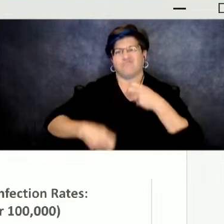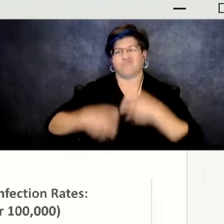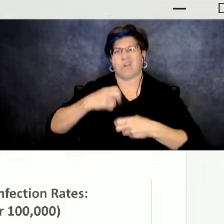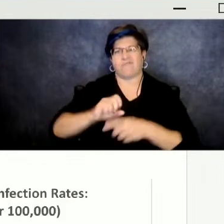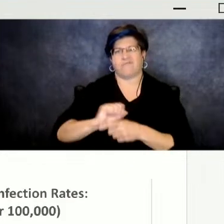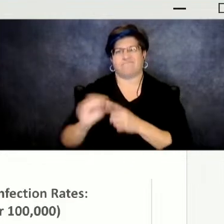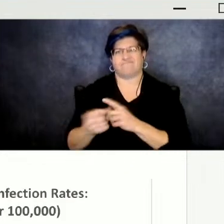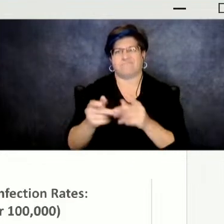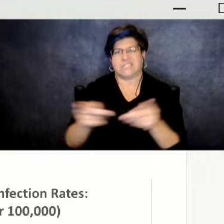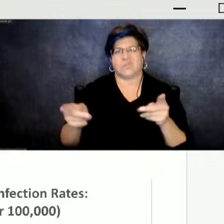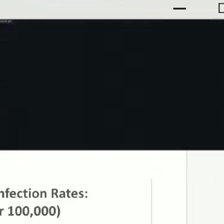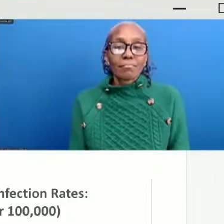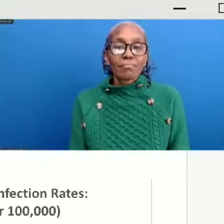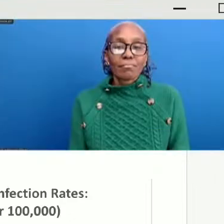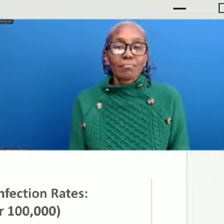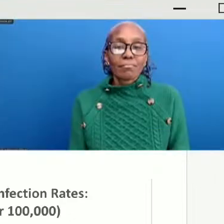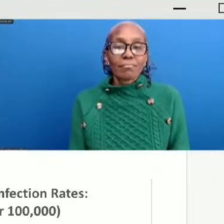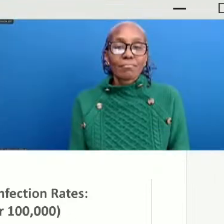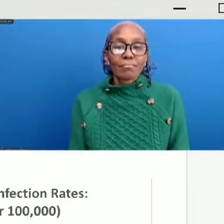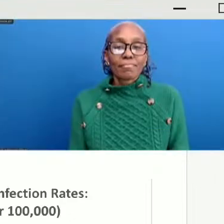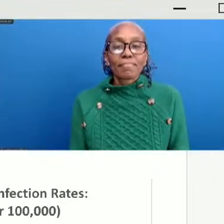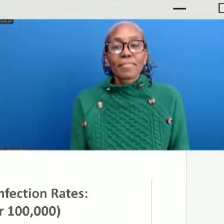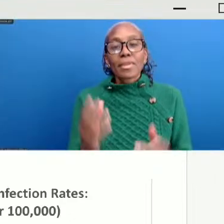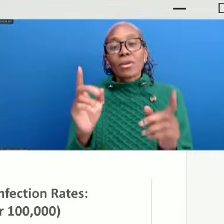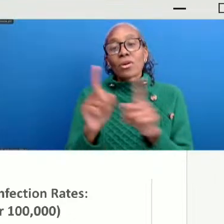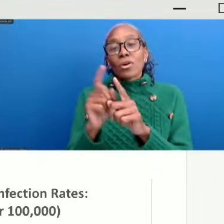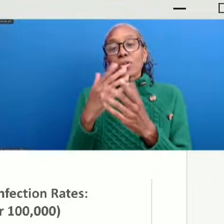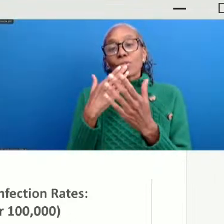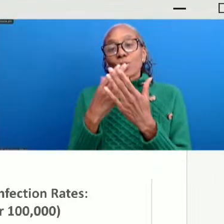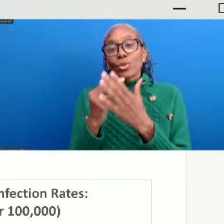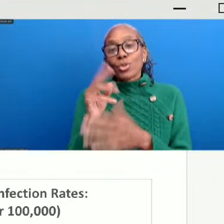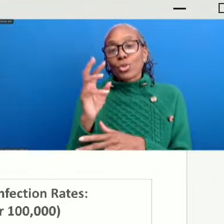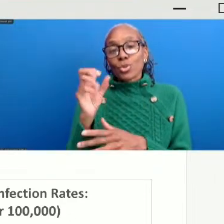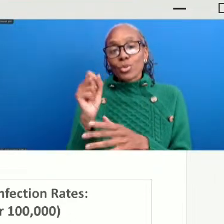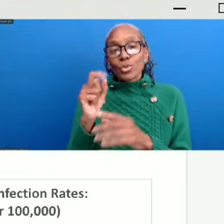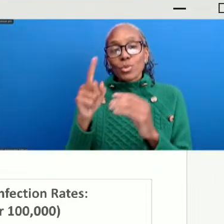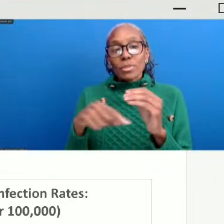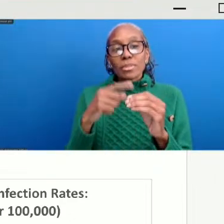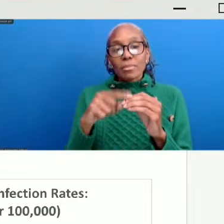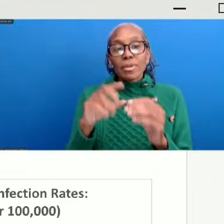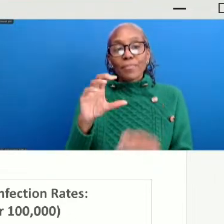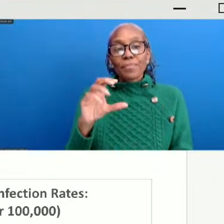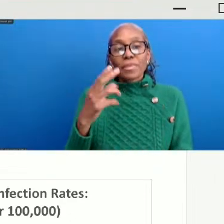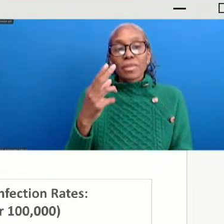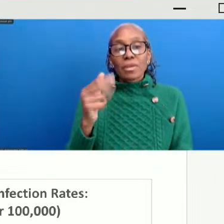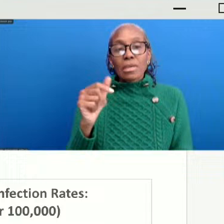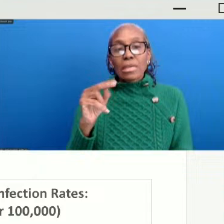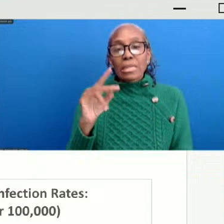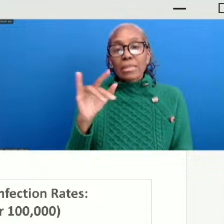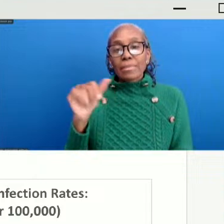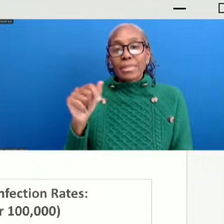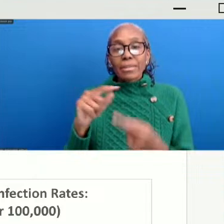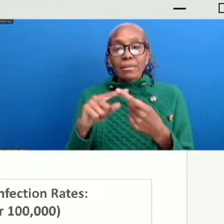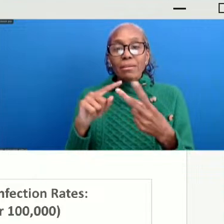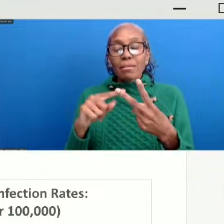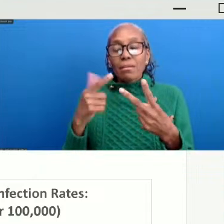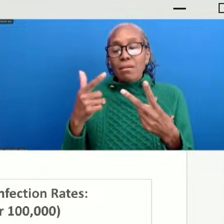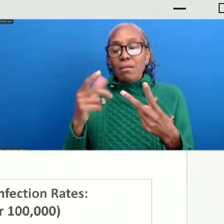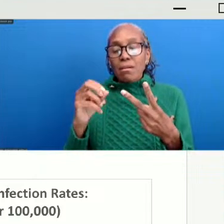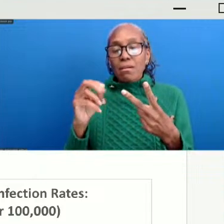THE MEDICATION TO TREAT THEM THAT WILL PUT US IN A DIFFICULT POSITION.